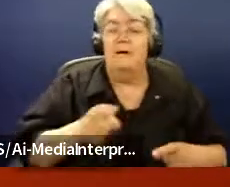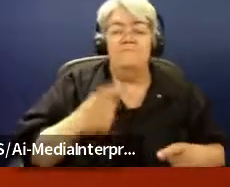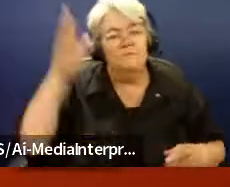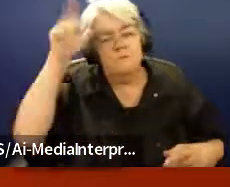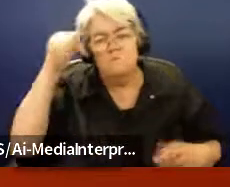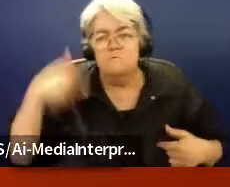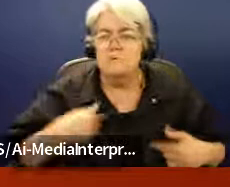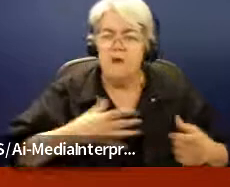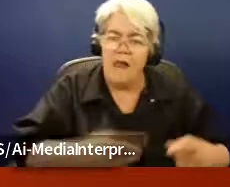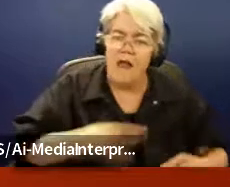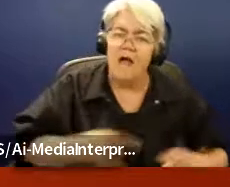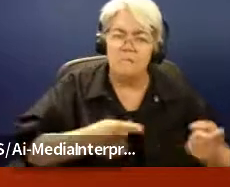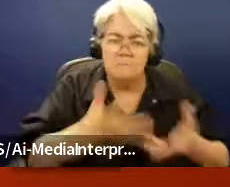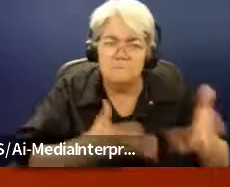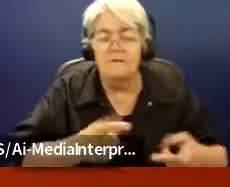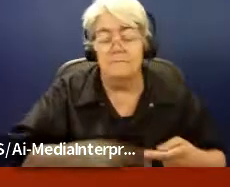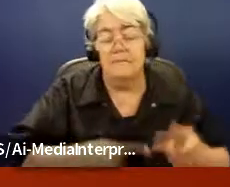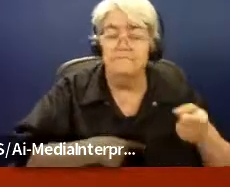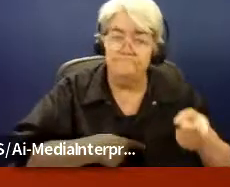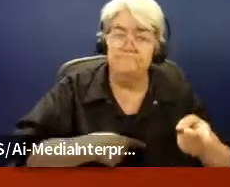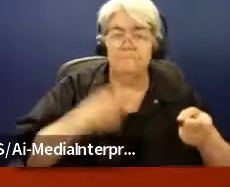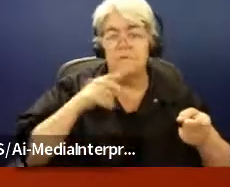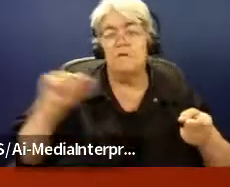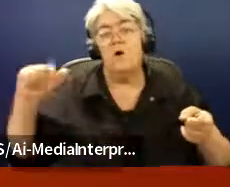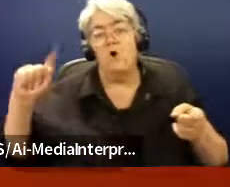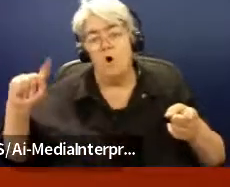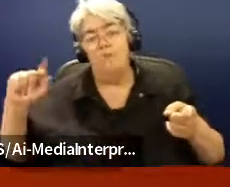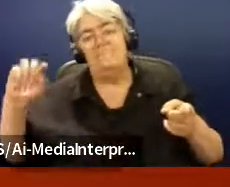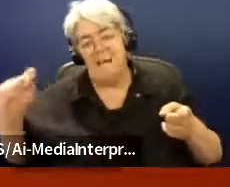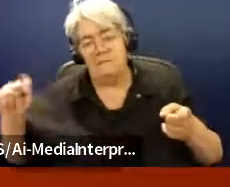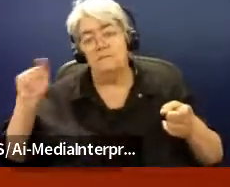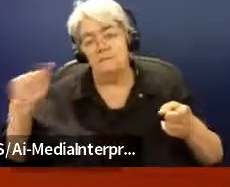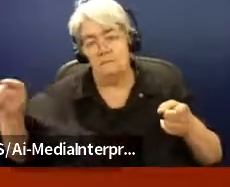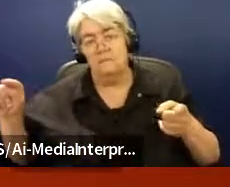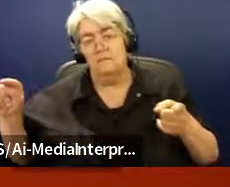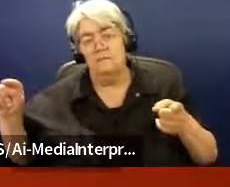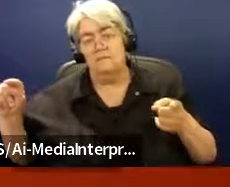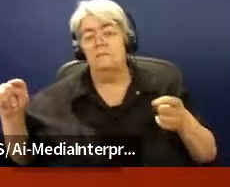maybe it is a business deal, it is signifying commerce, if that picture is not relevant,